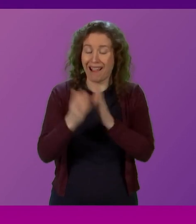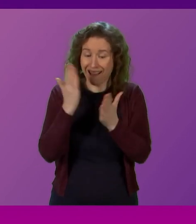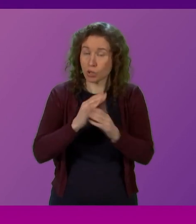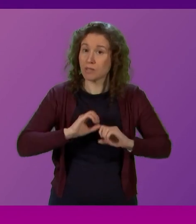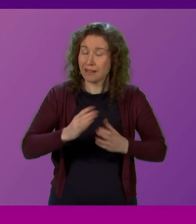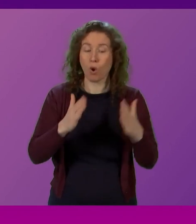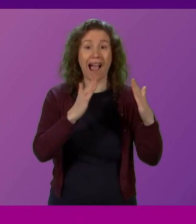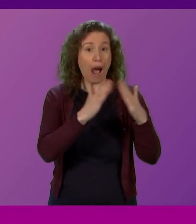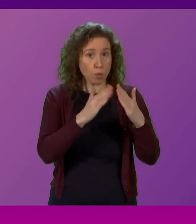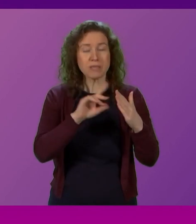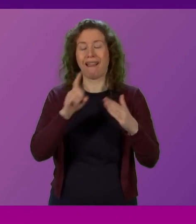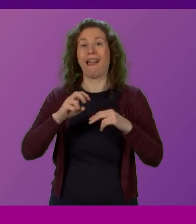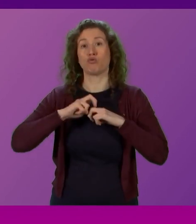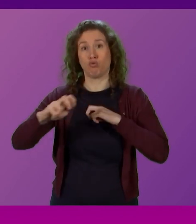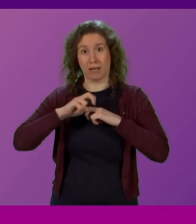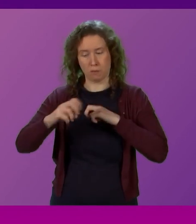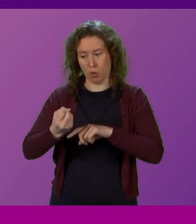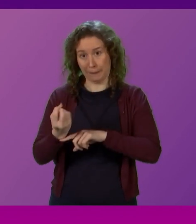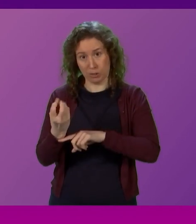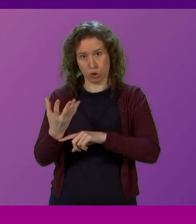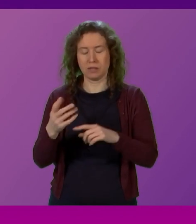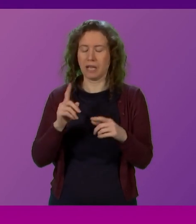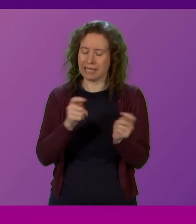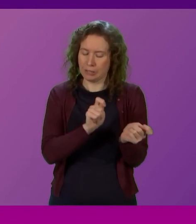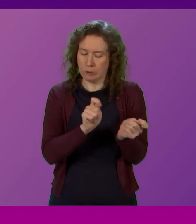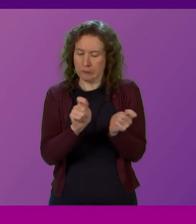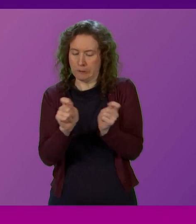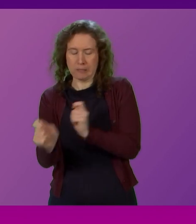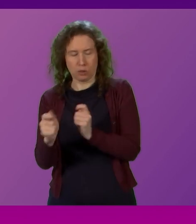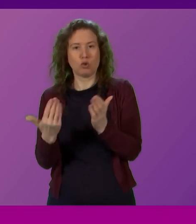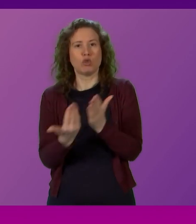and transport emission reductions and a just transition to renewable energy?